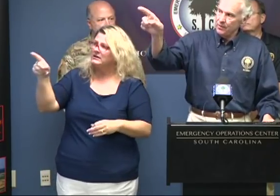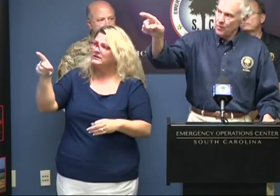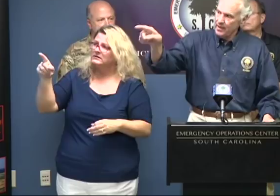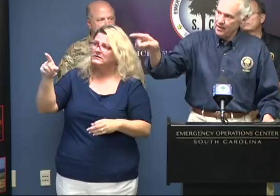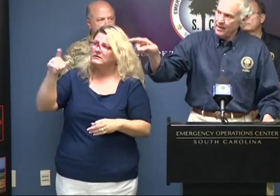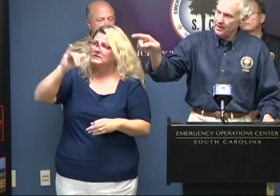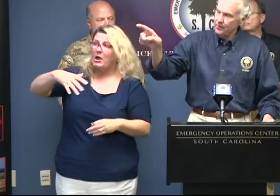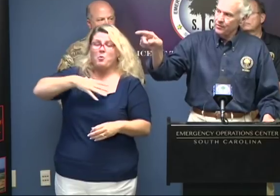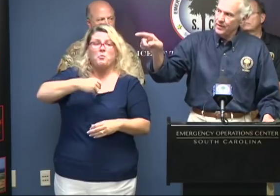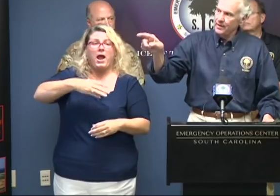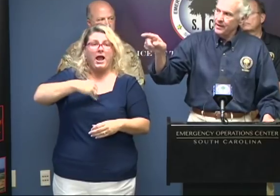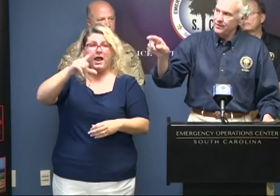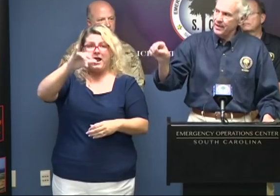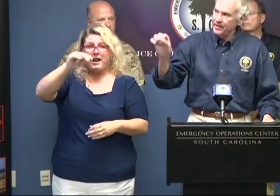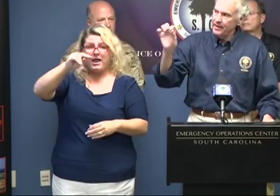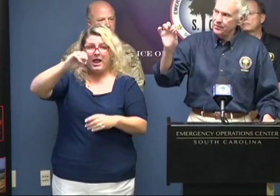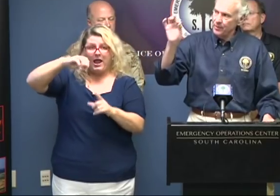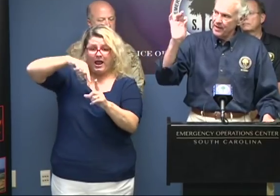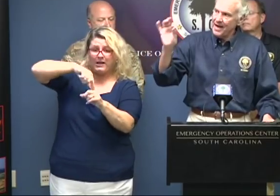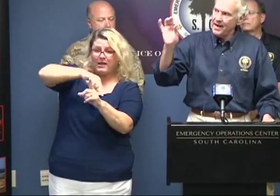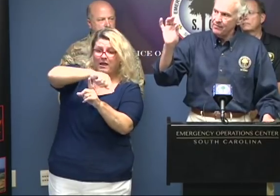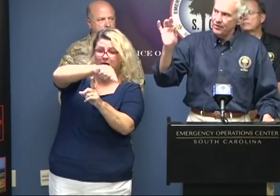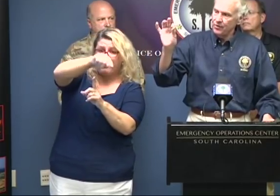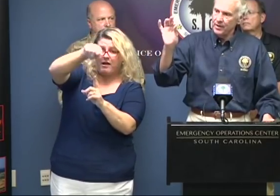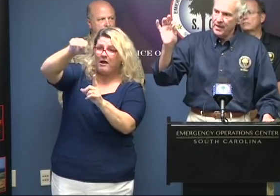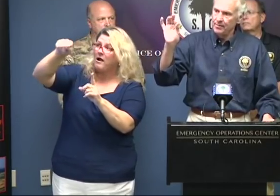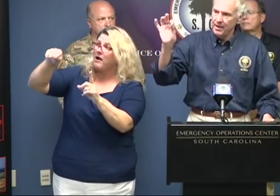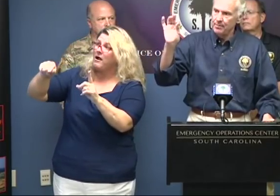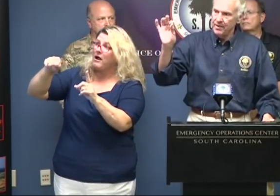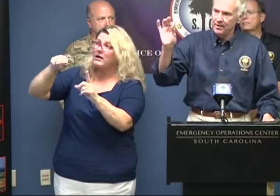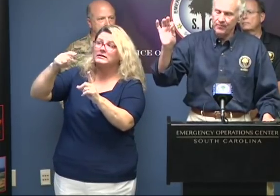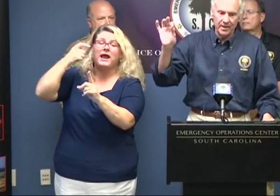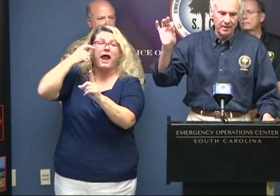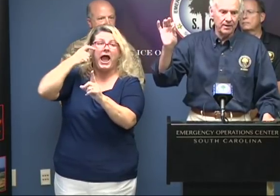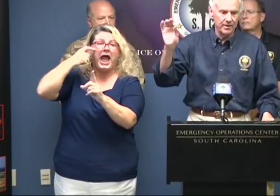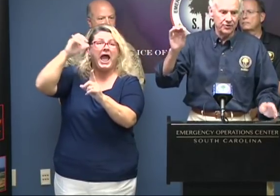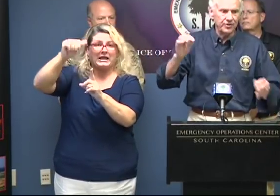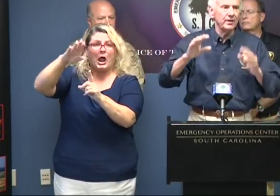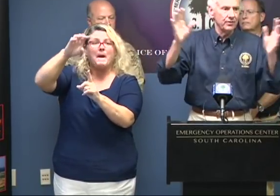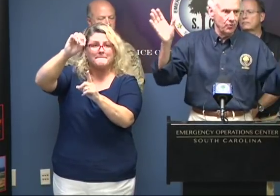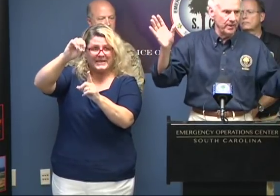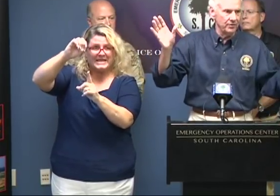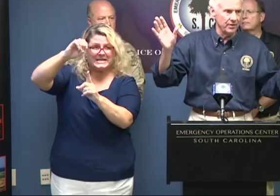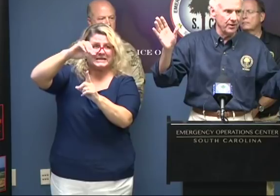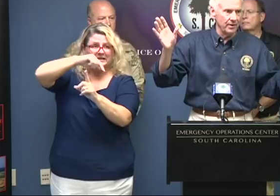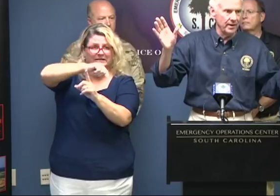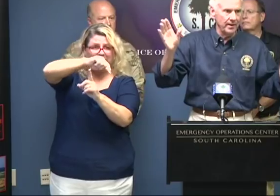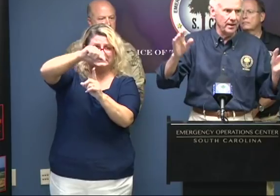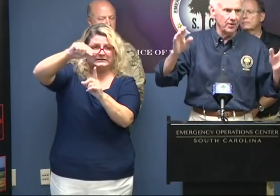that white line going around the outside, that is where the eye of the hurricane may be. Not the extent of the winds of the hurricane.